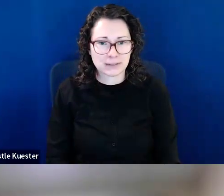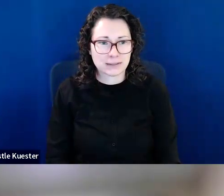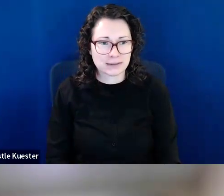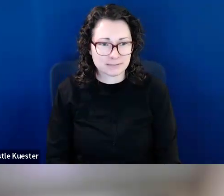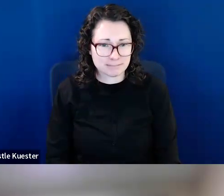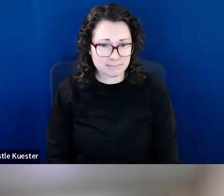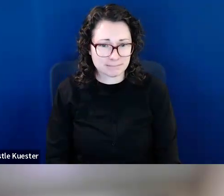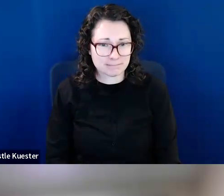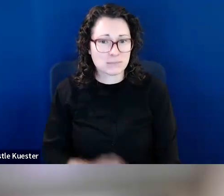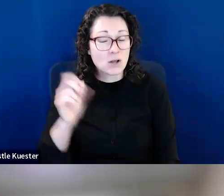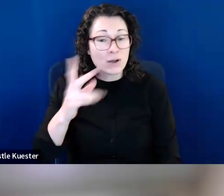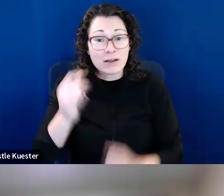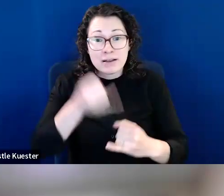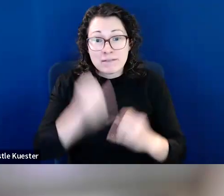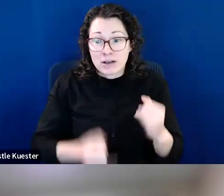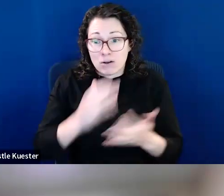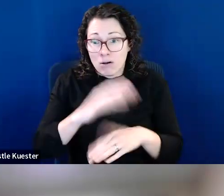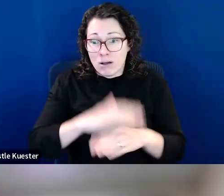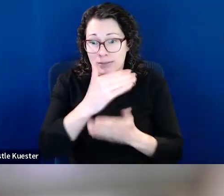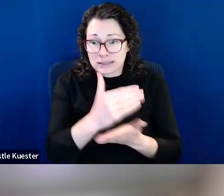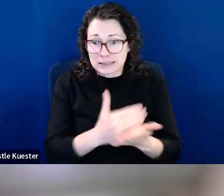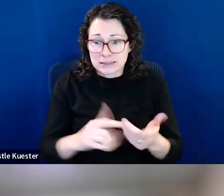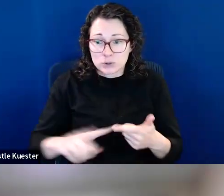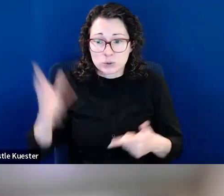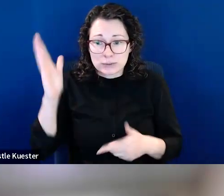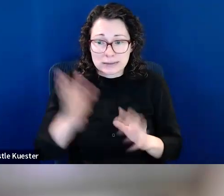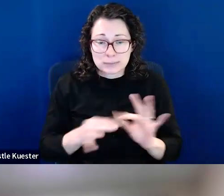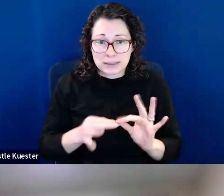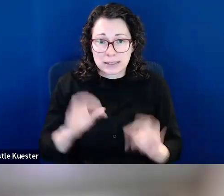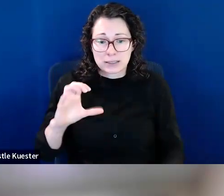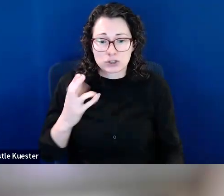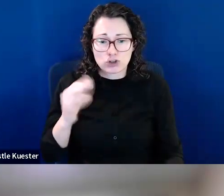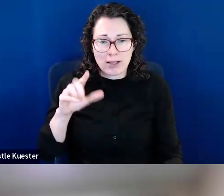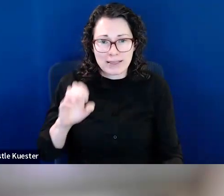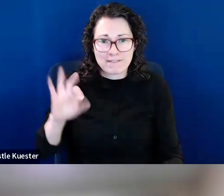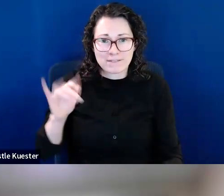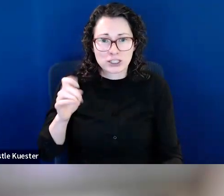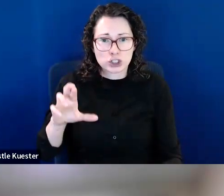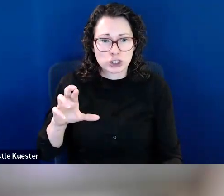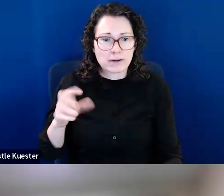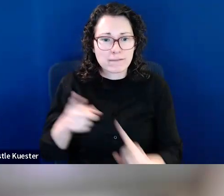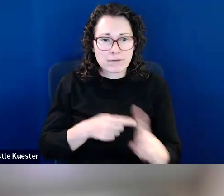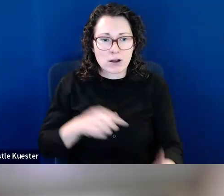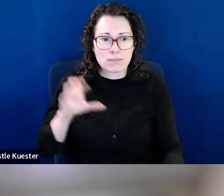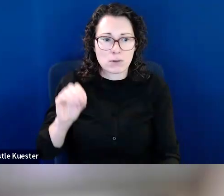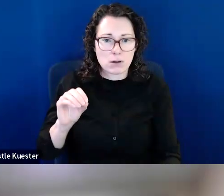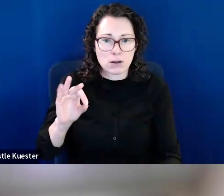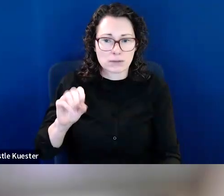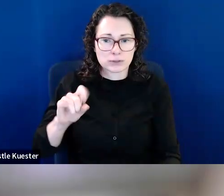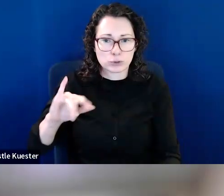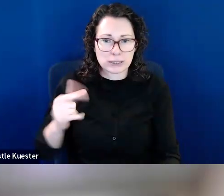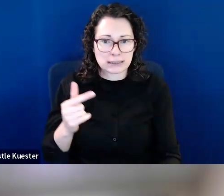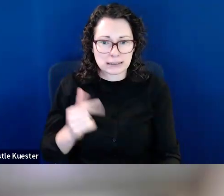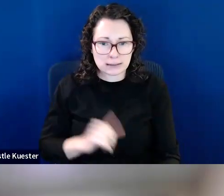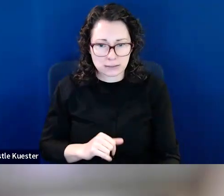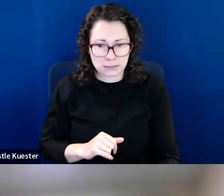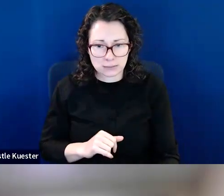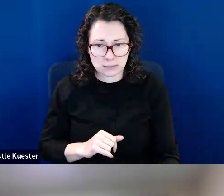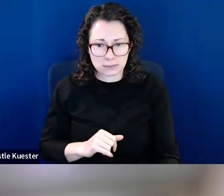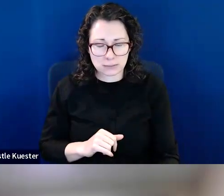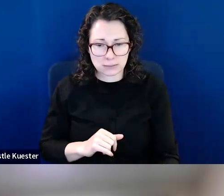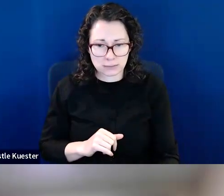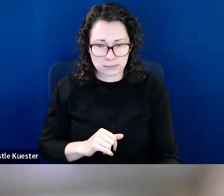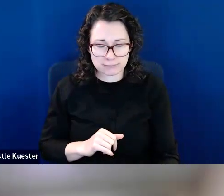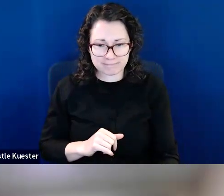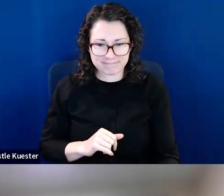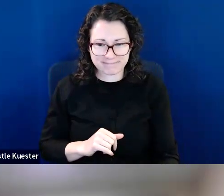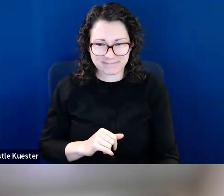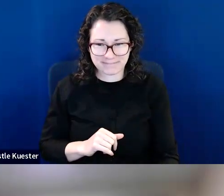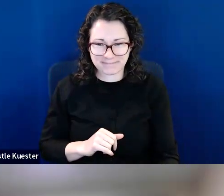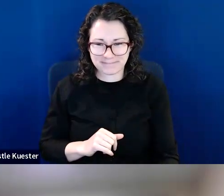Okay, the final person on my list to speak is Charlie Fiser from Osprig.